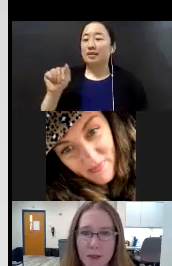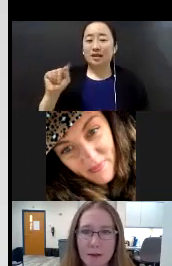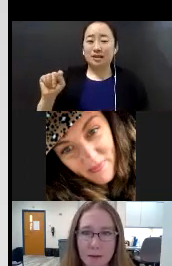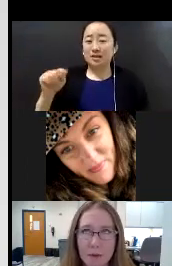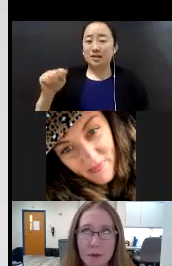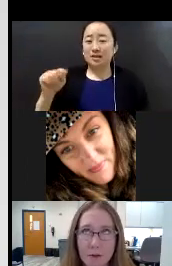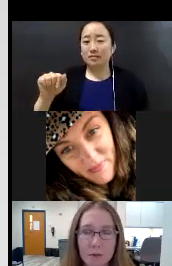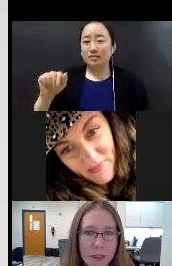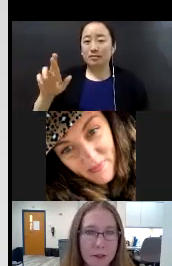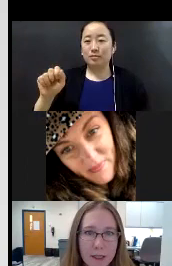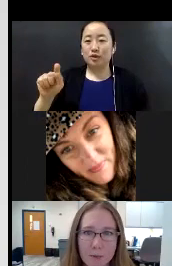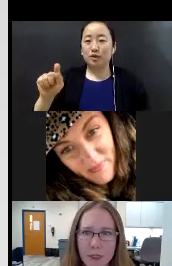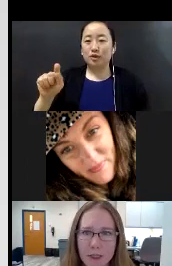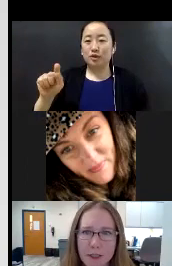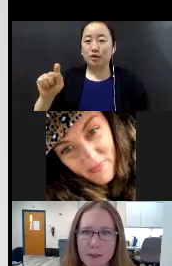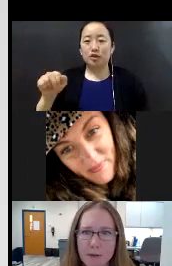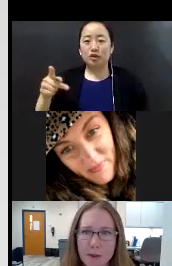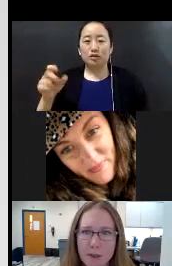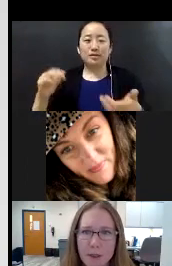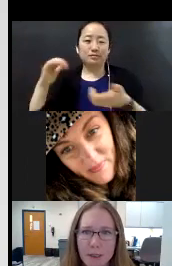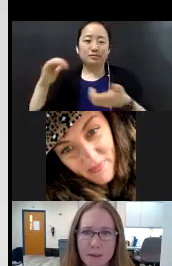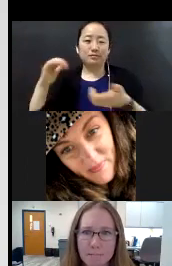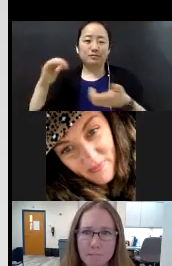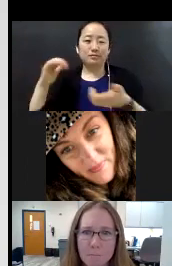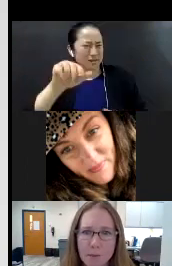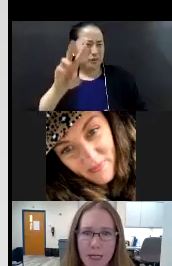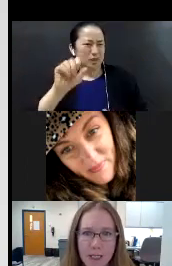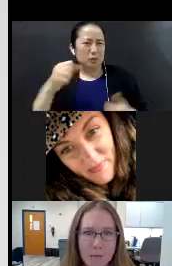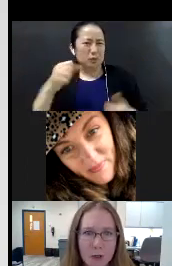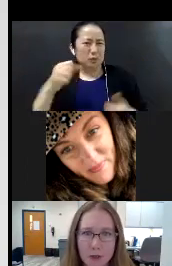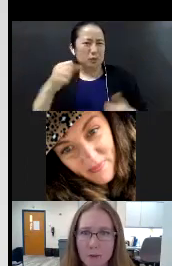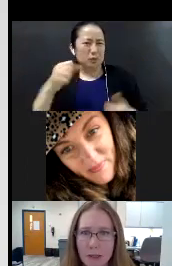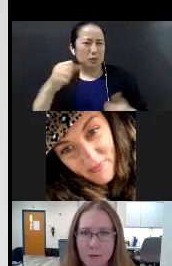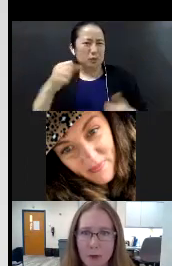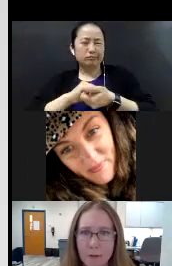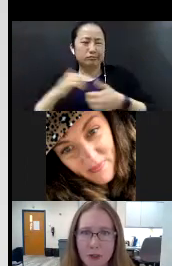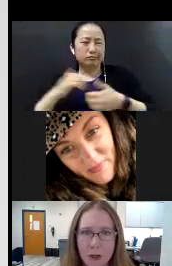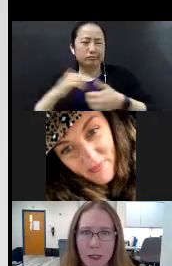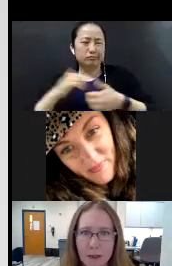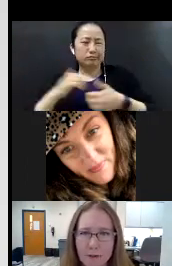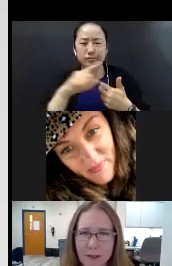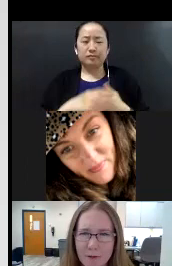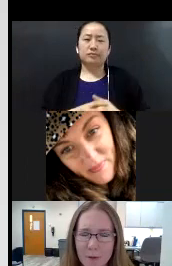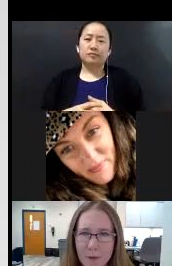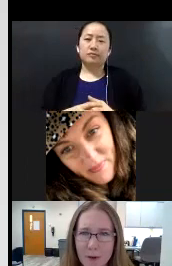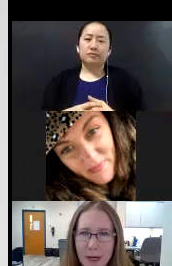I AM THINKING WISCONSIN HAS AT PARTNERSHIP EQUIPMENT SHARING KINDS OF THINGS, IF